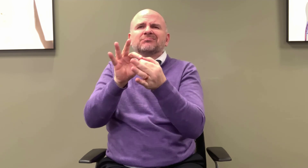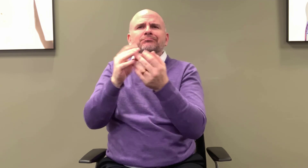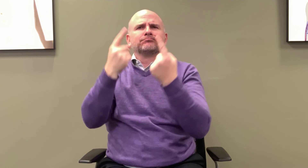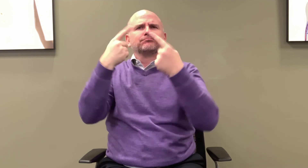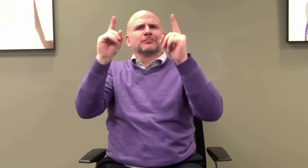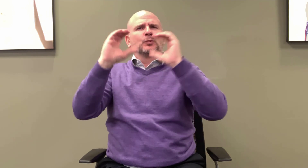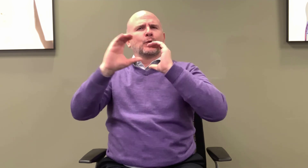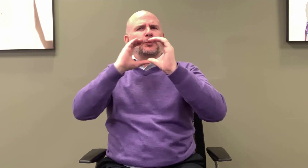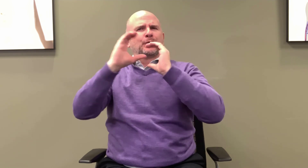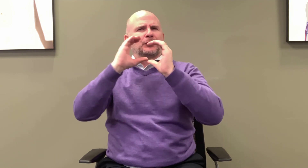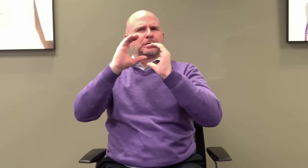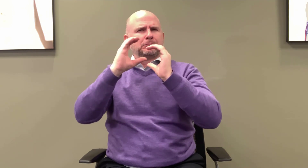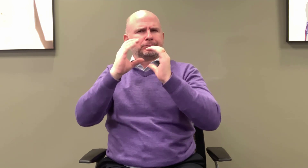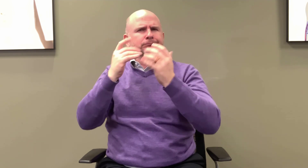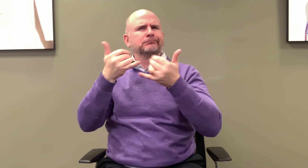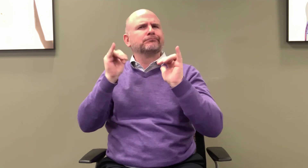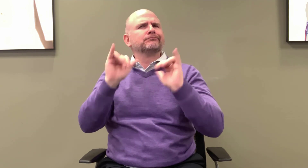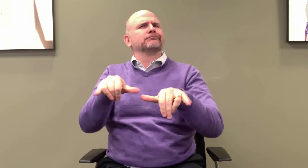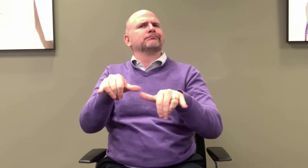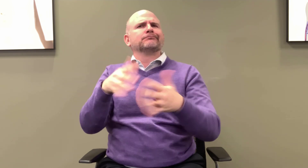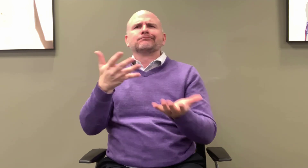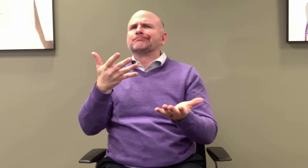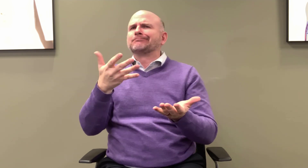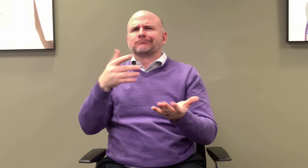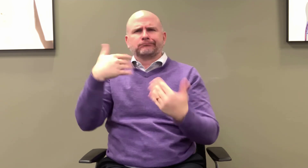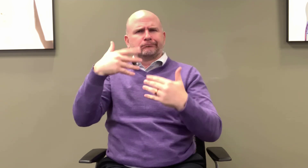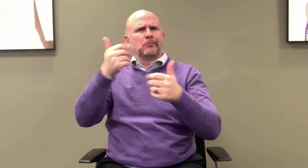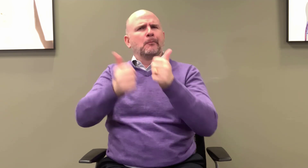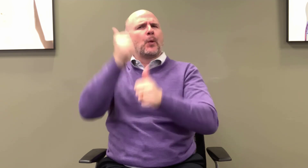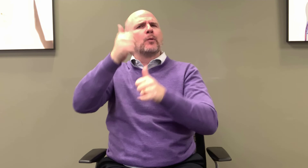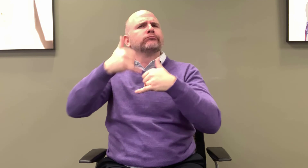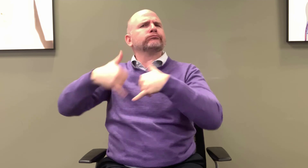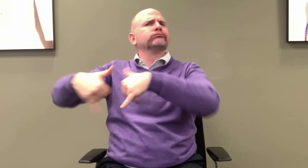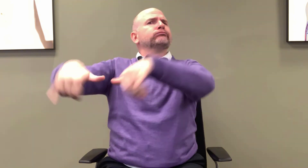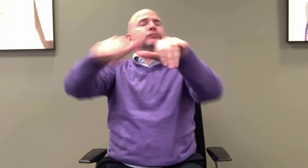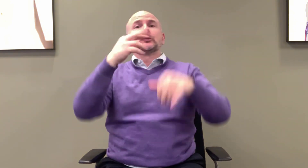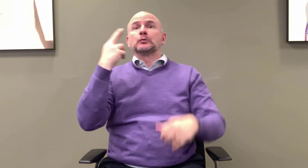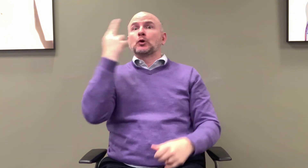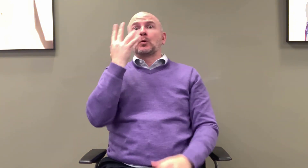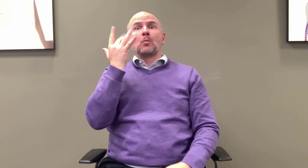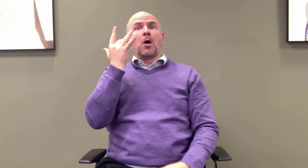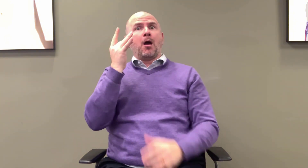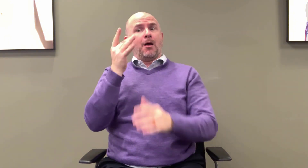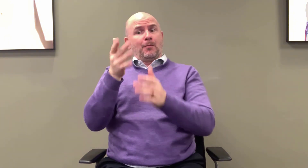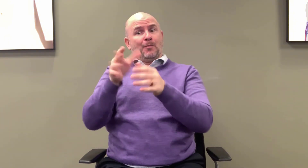in securing an appointment was due to the request of sign language interpreting